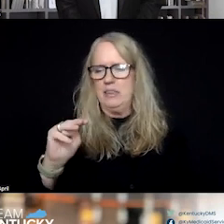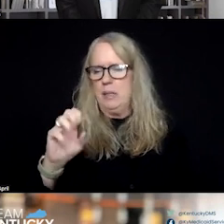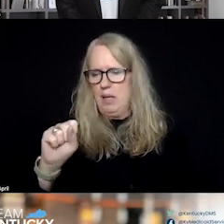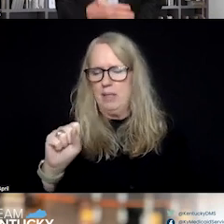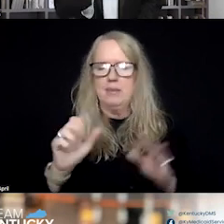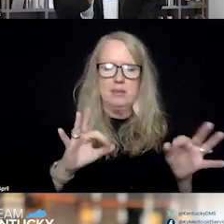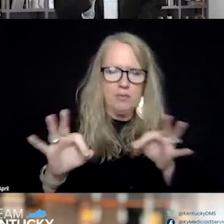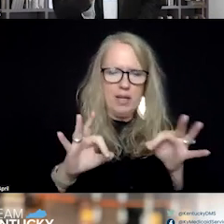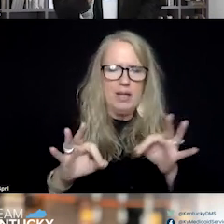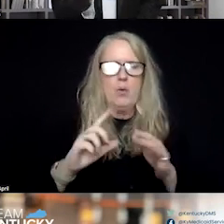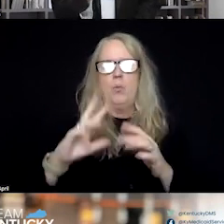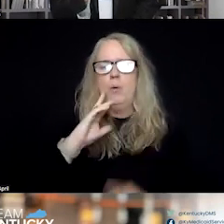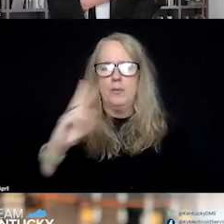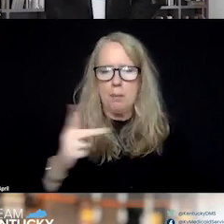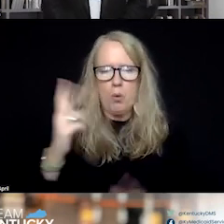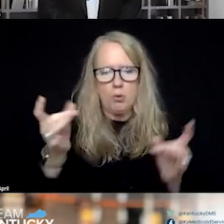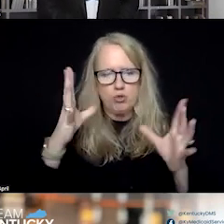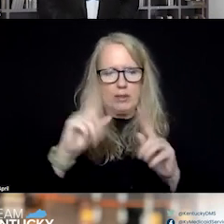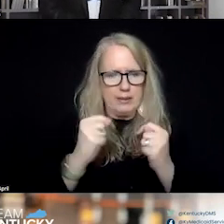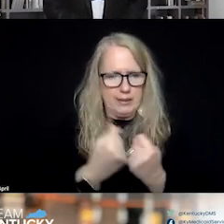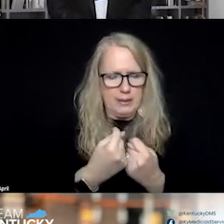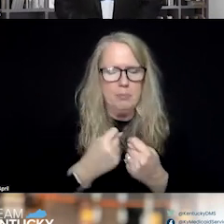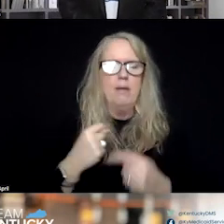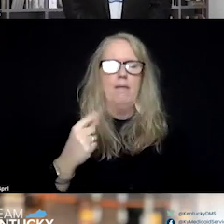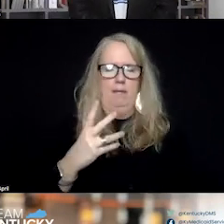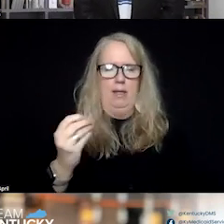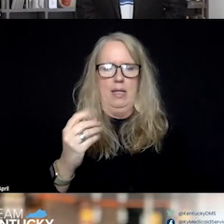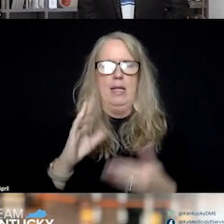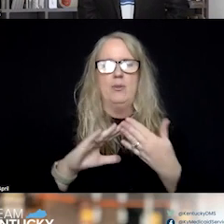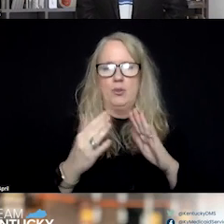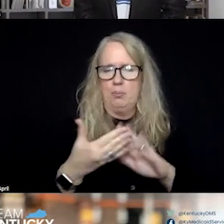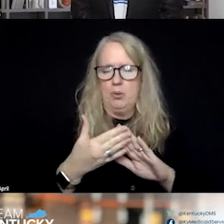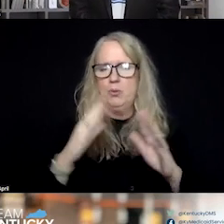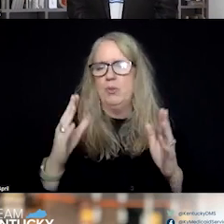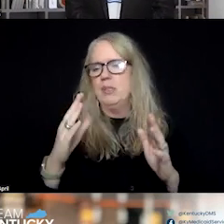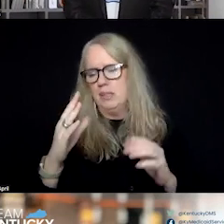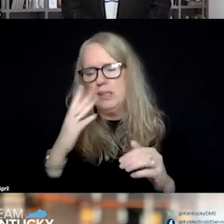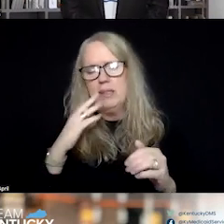A MOBILE CRISIS TEAM IT AND WE HAVE A COMMUNITY CORESPONSE